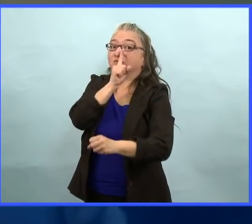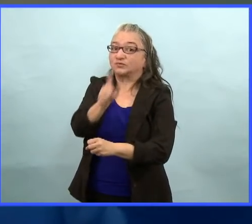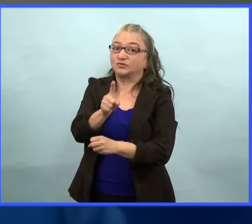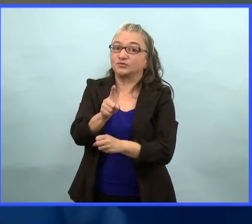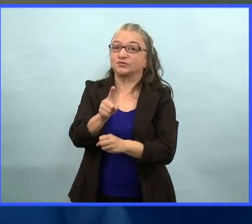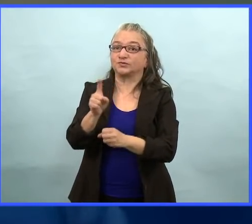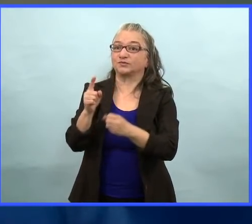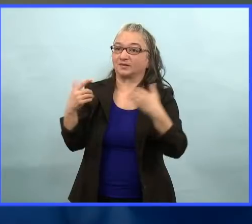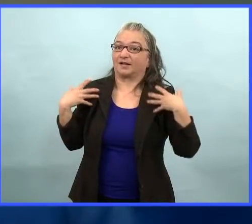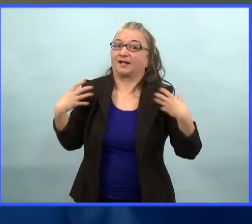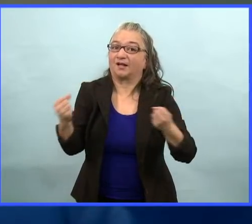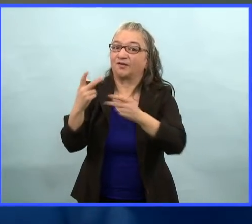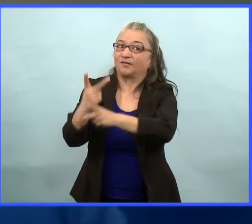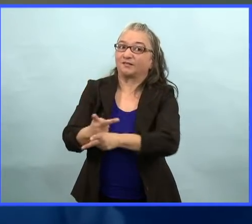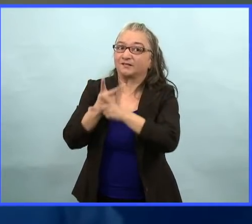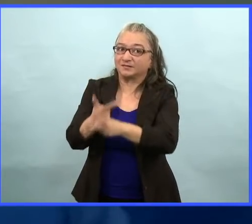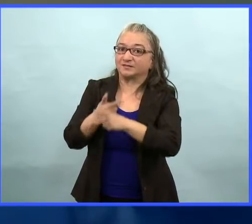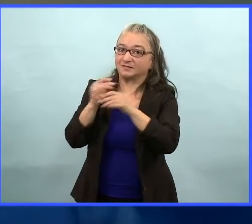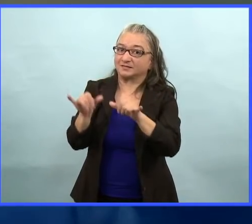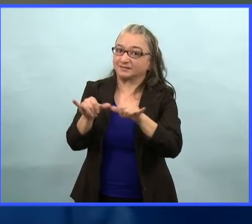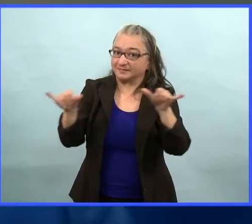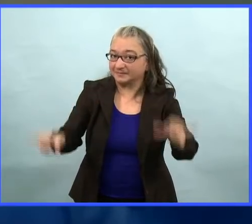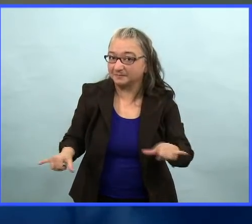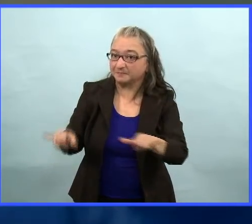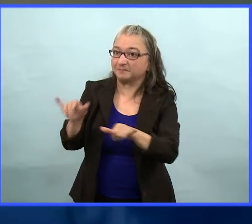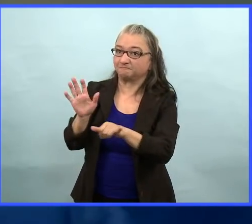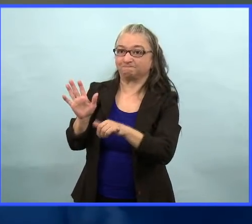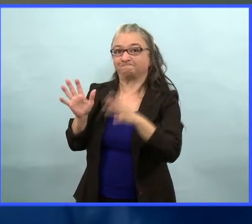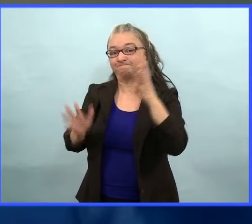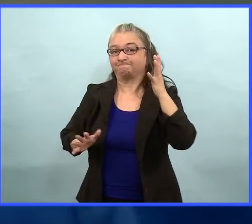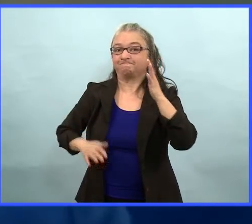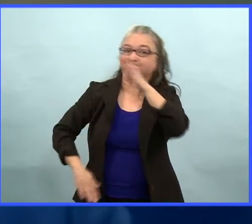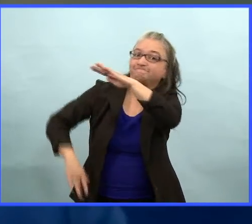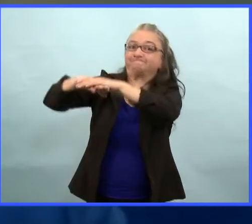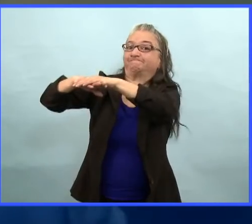who require acute care movement moving patients out of acute care that don't require that care